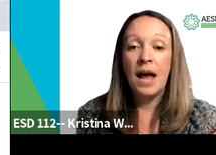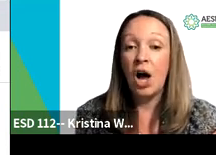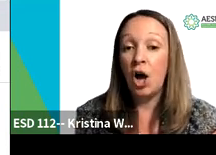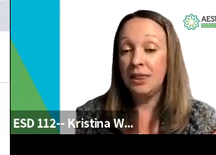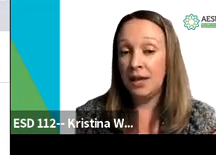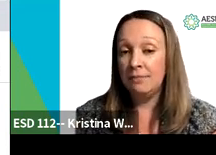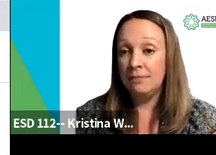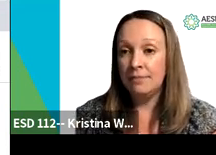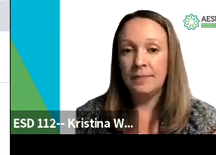ESD 112-- Kristina Wambold: Online.